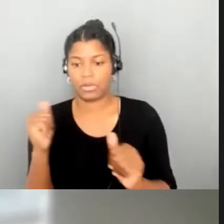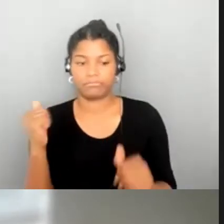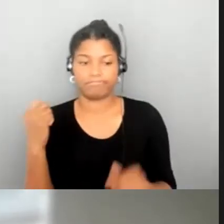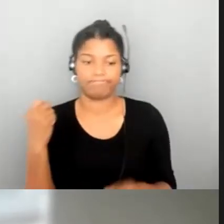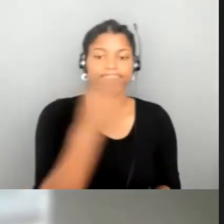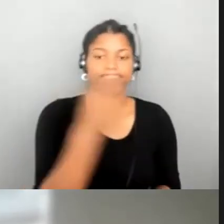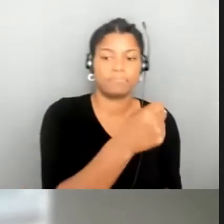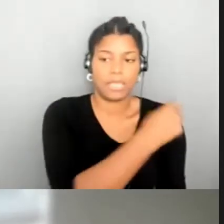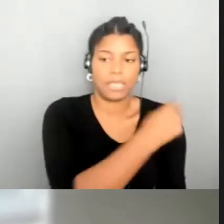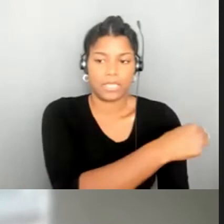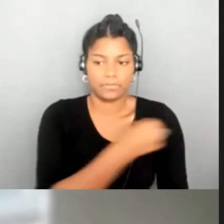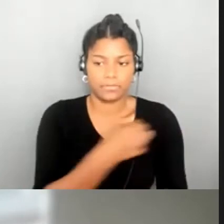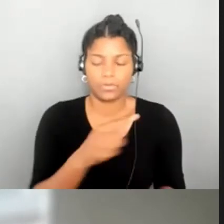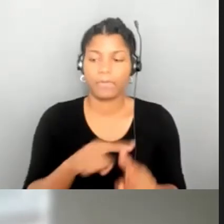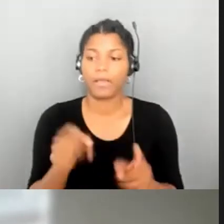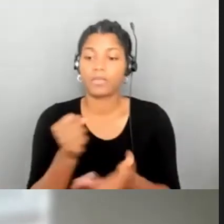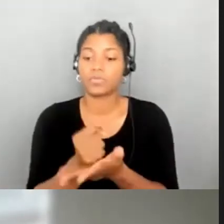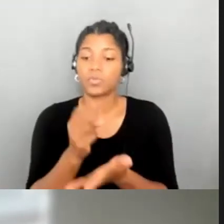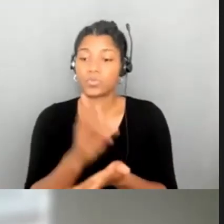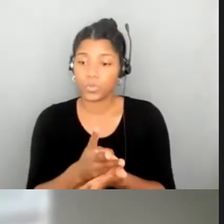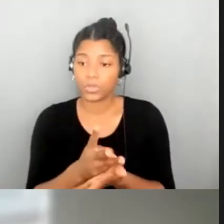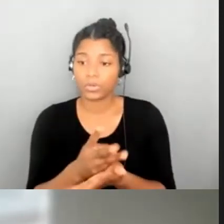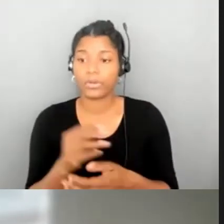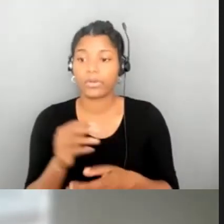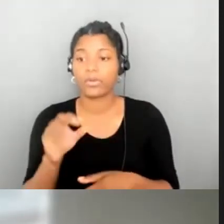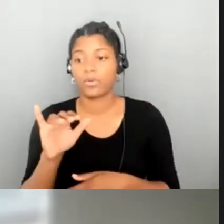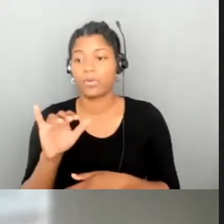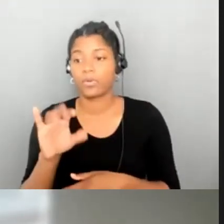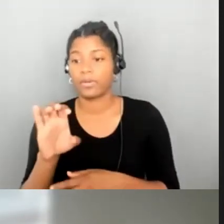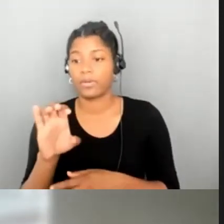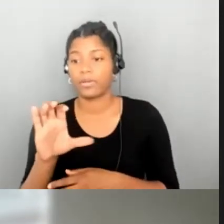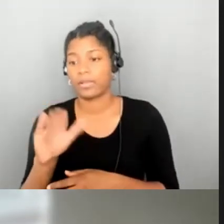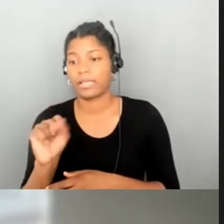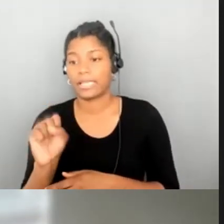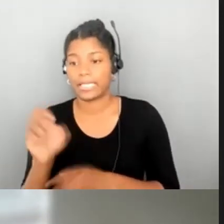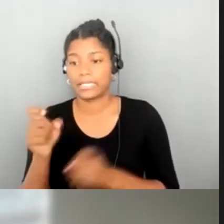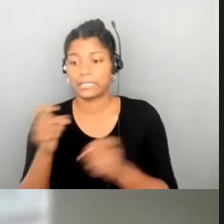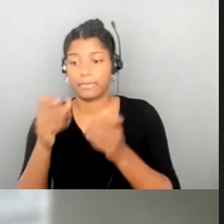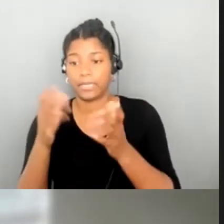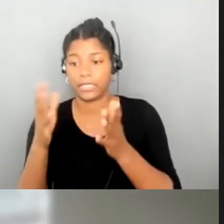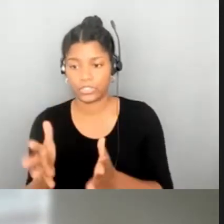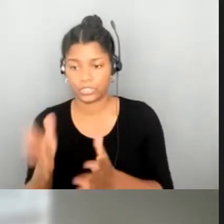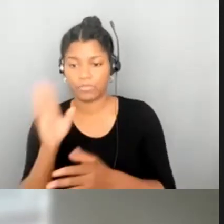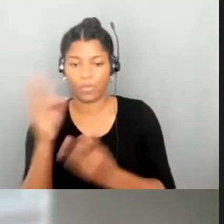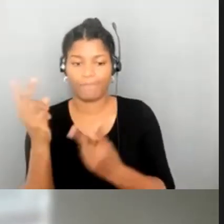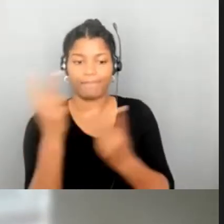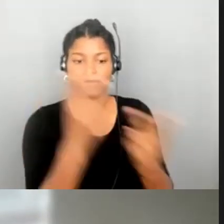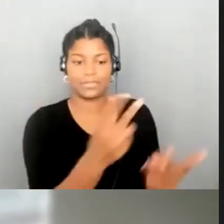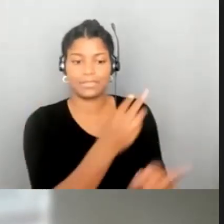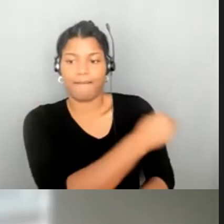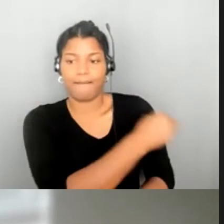or case managers at the hospital start talking with them about their needs for home.